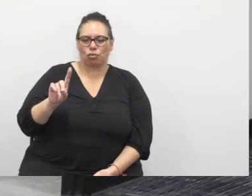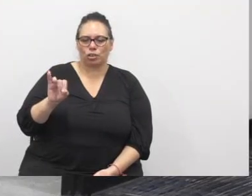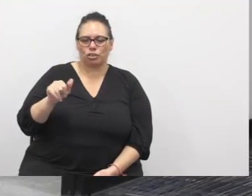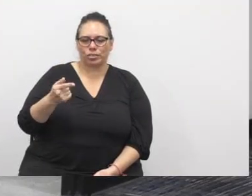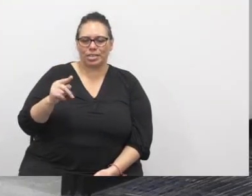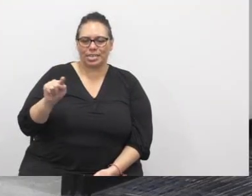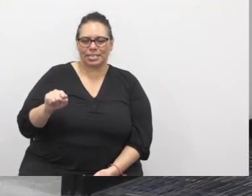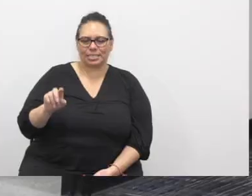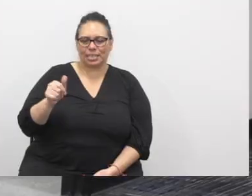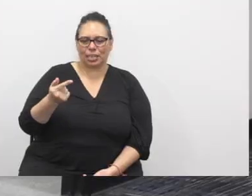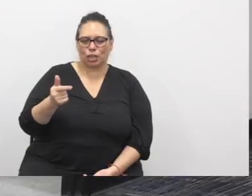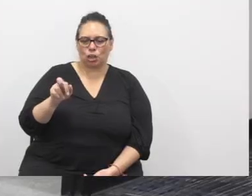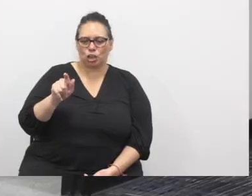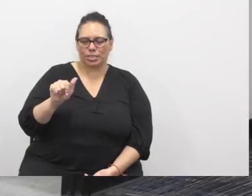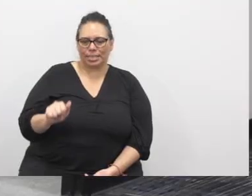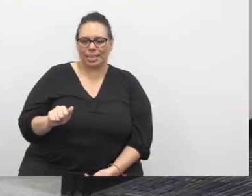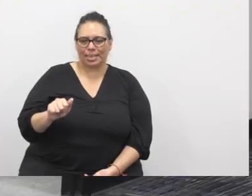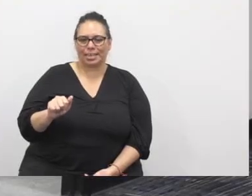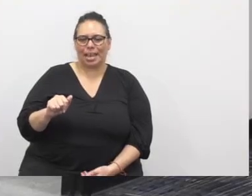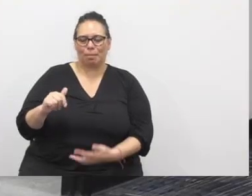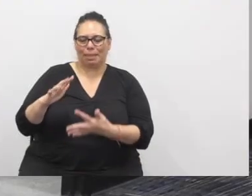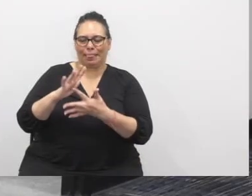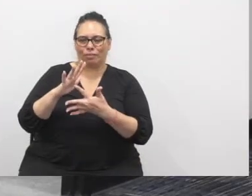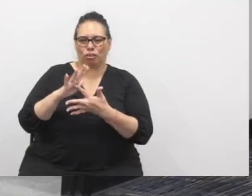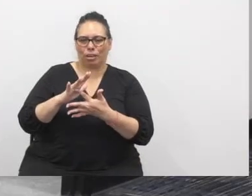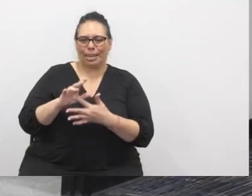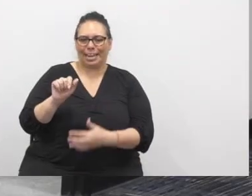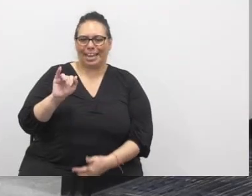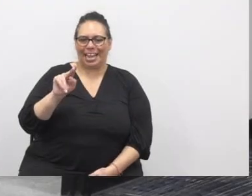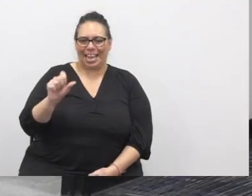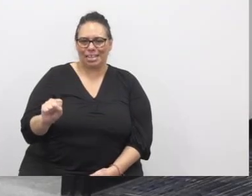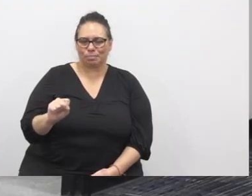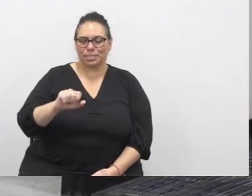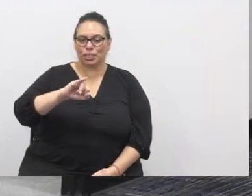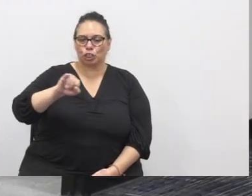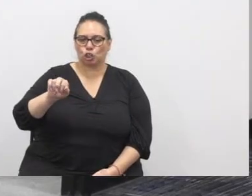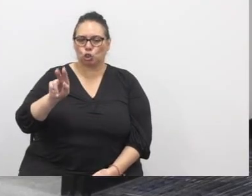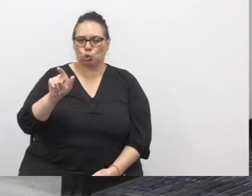and I'm also an 11th grader and in Jordan High School. And something that